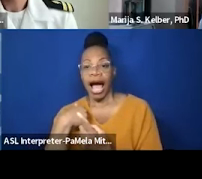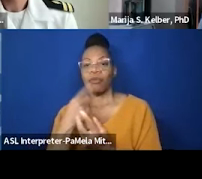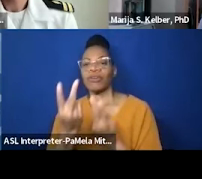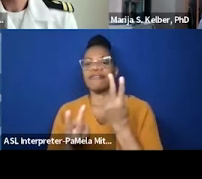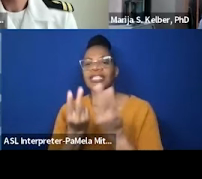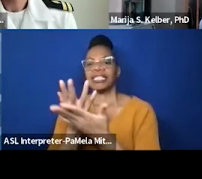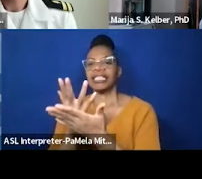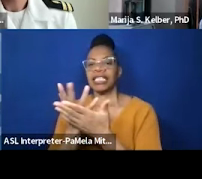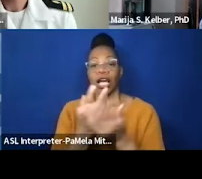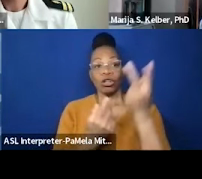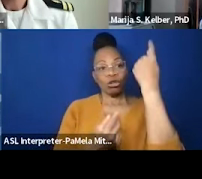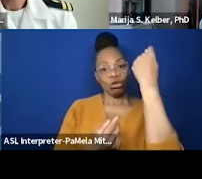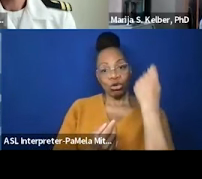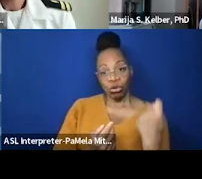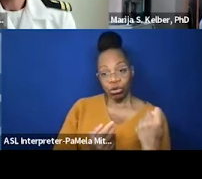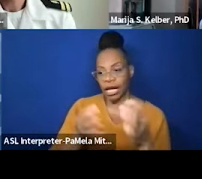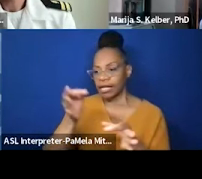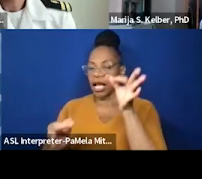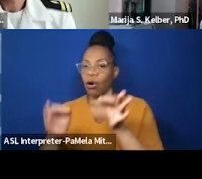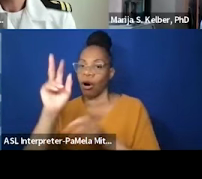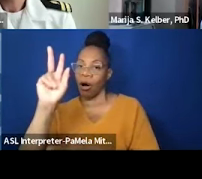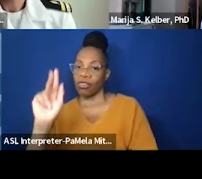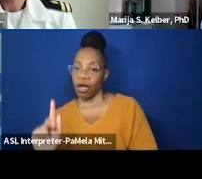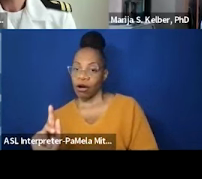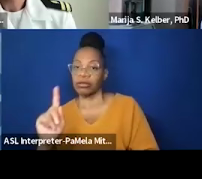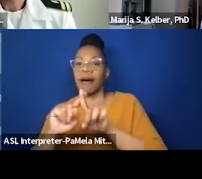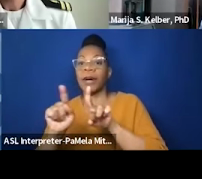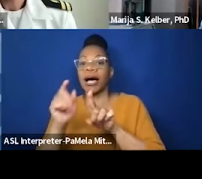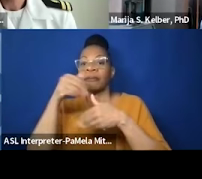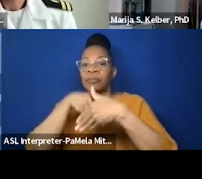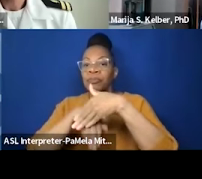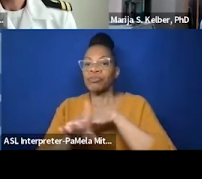and go to court on Thursdays, but I would go into the veteran,